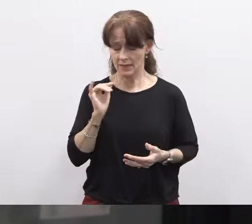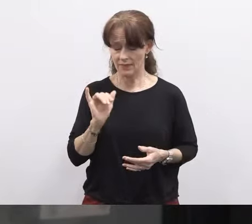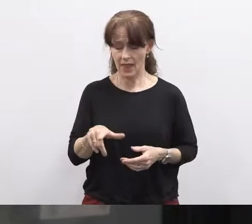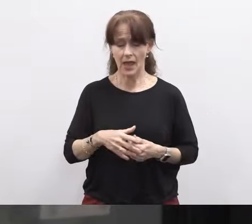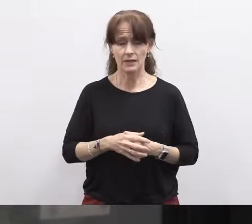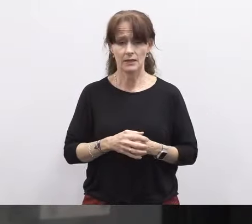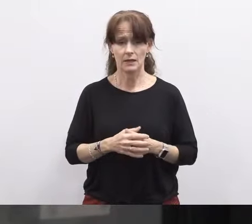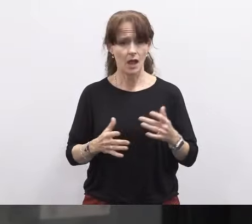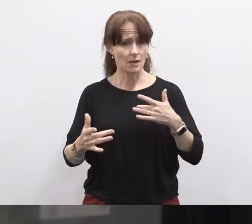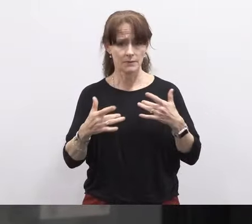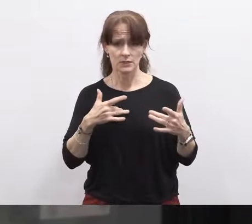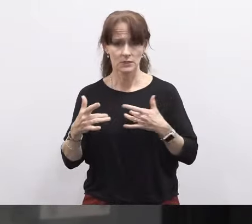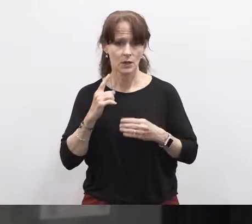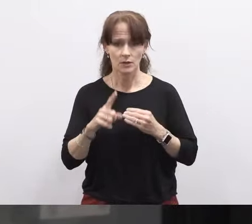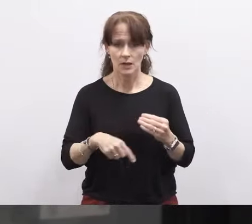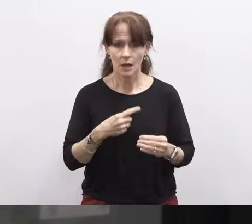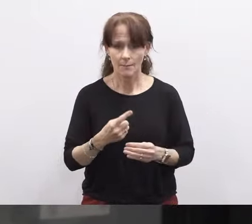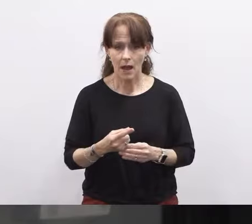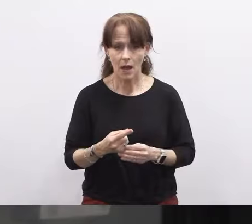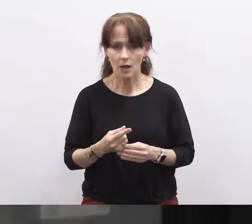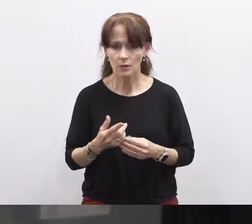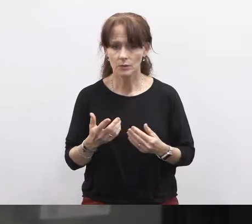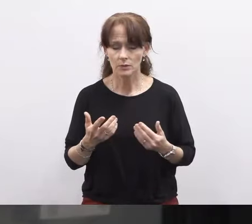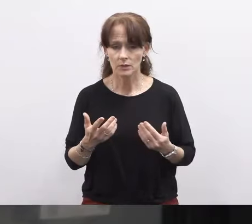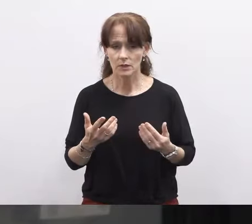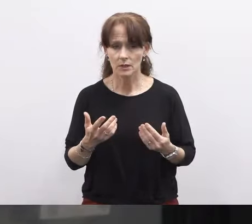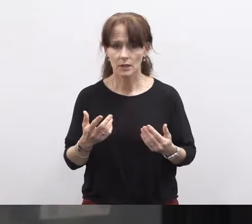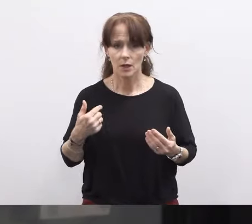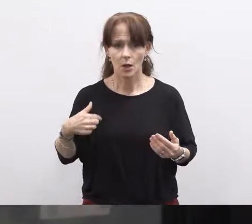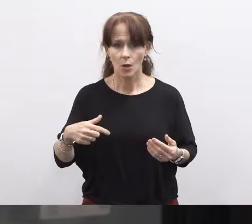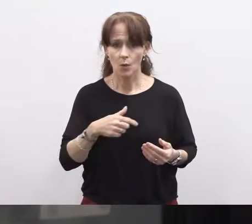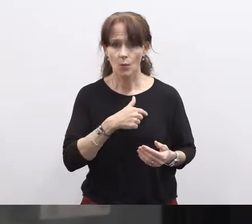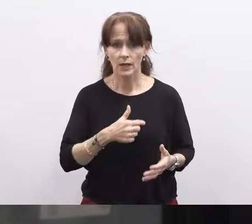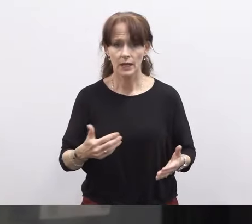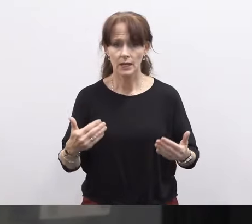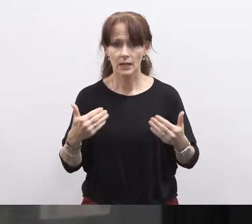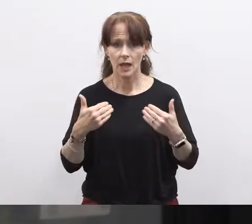I'm just concerned about the fact at we have a law in place,